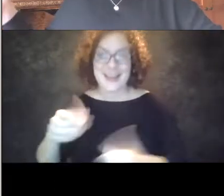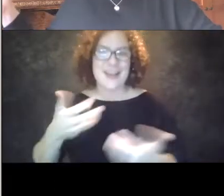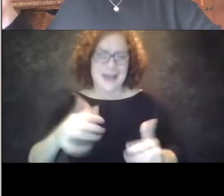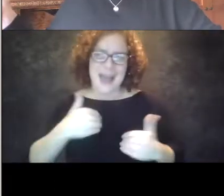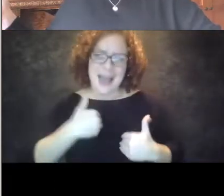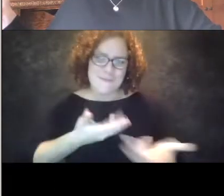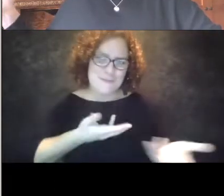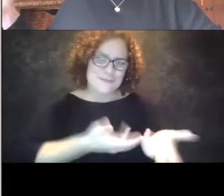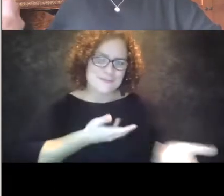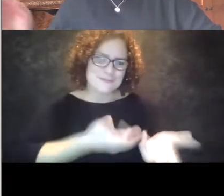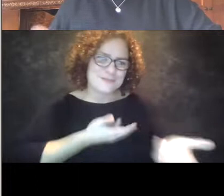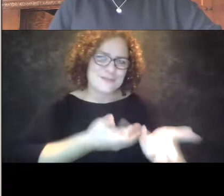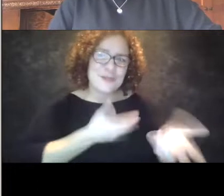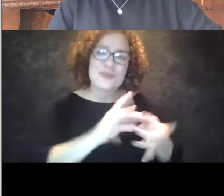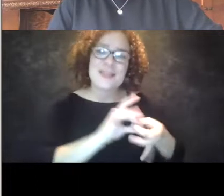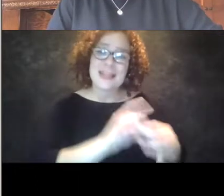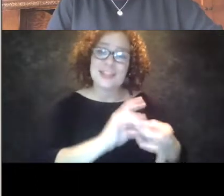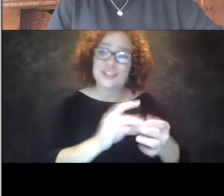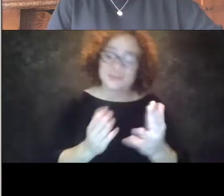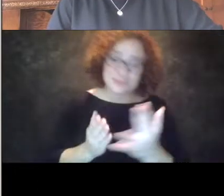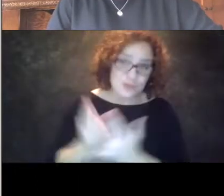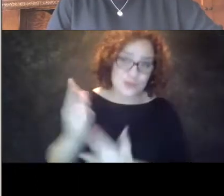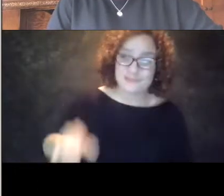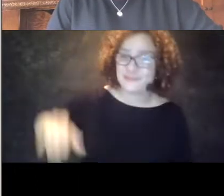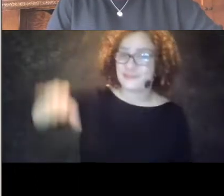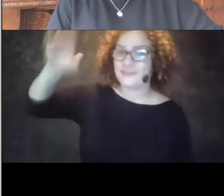their school years, all the way through high school. So it definitely can happen. It's